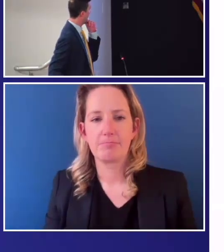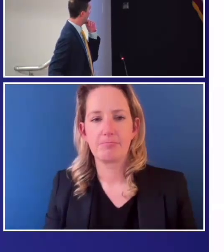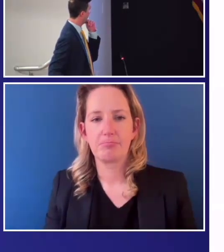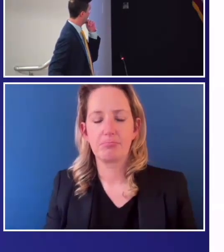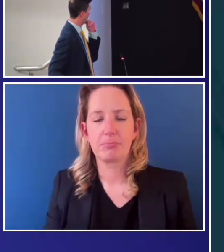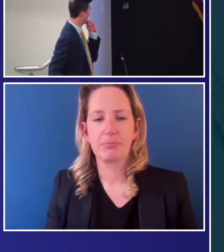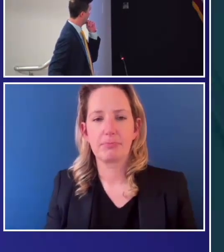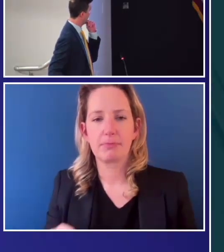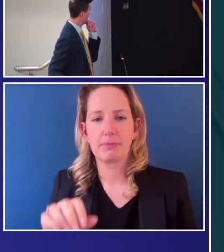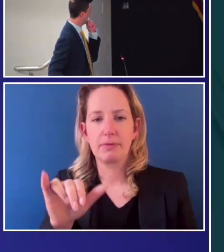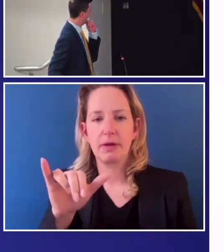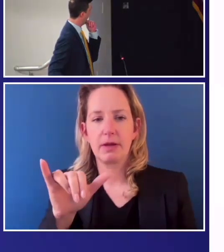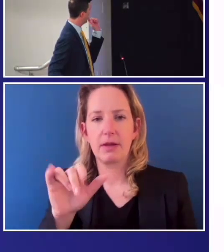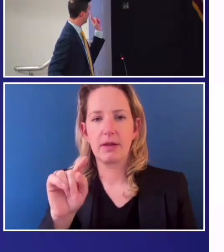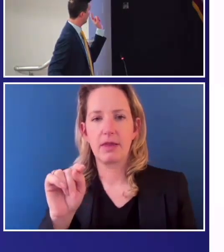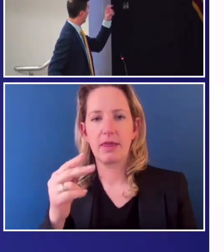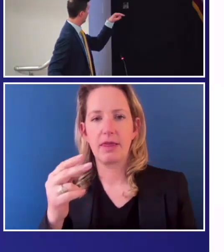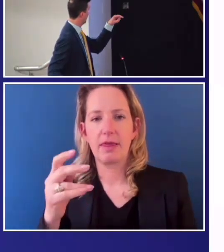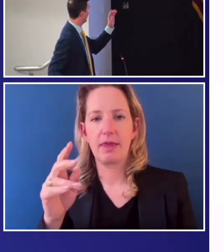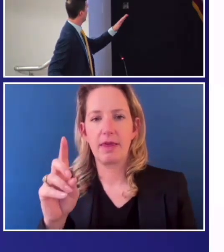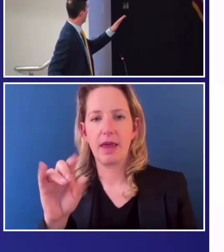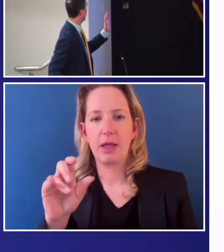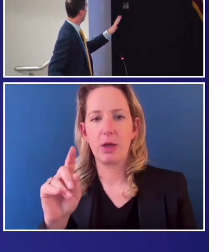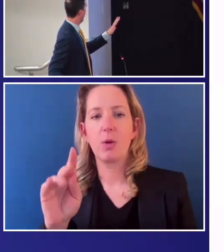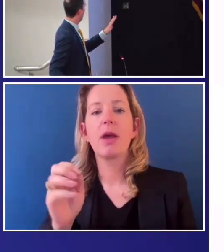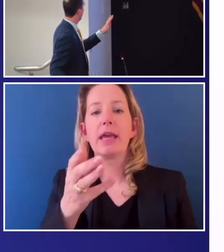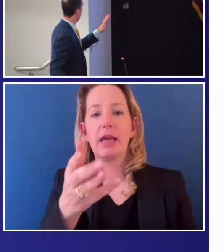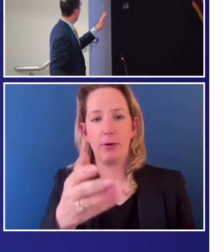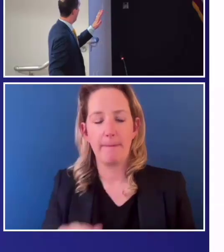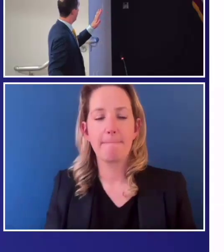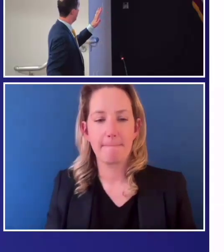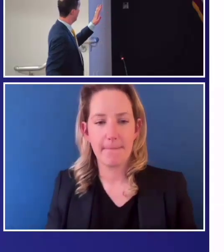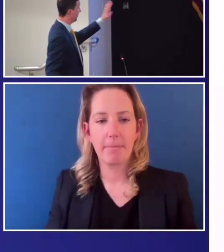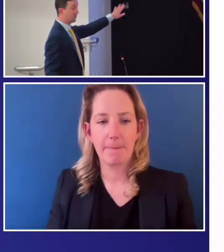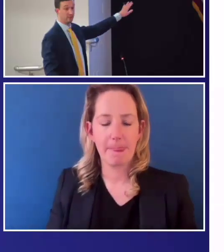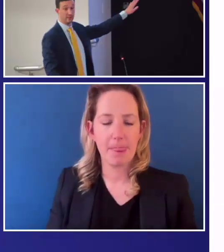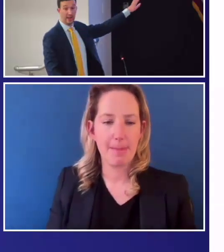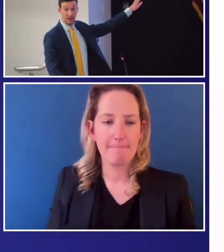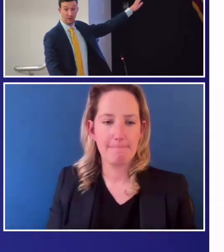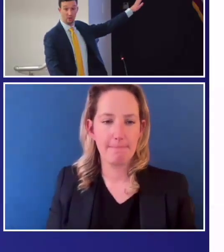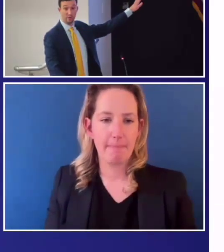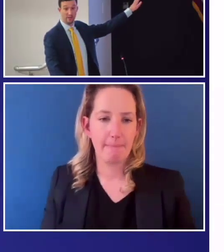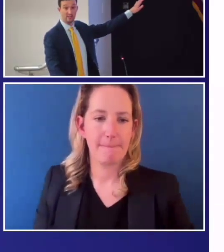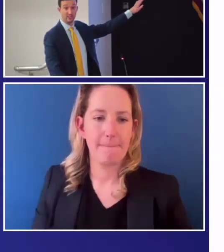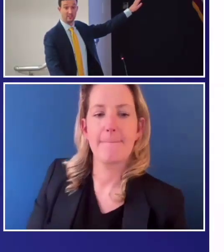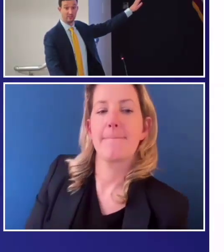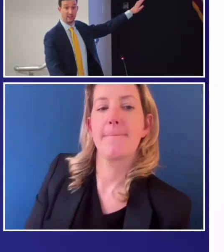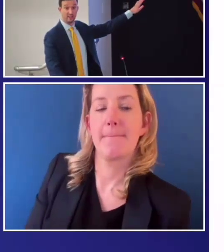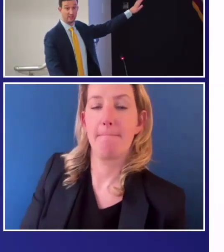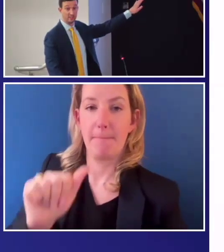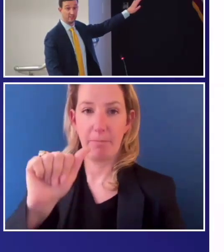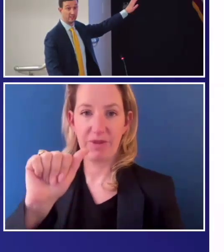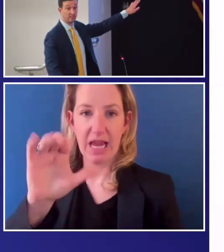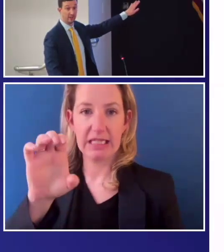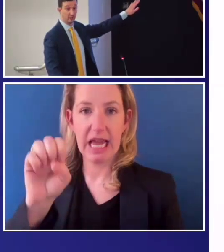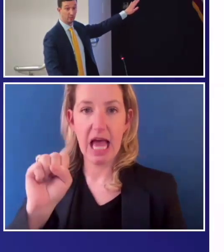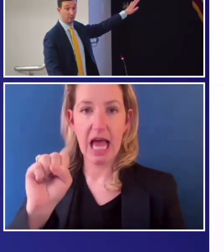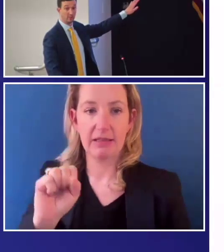slide. And then -- next slide. Here we are. Okay. These are how the ACS defines these key variables.